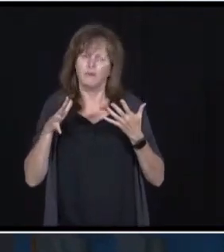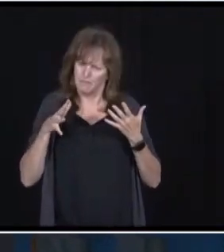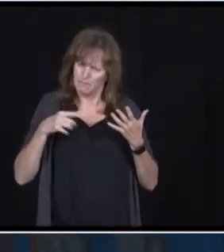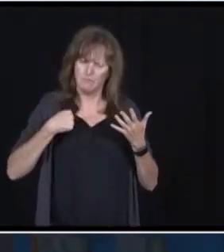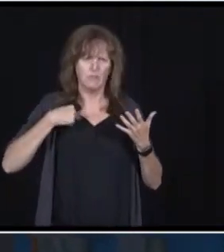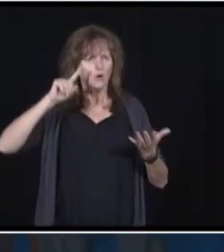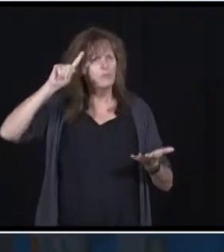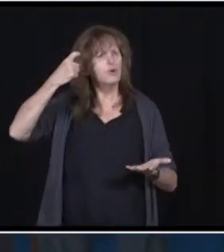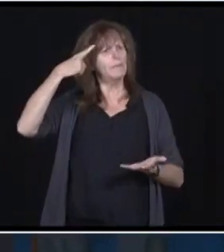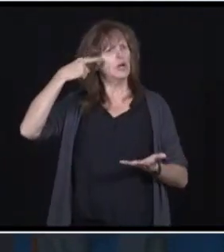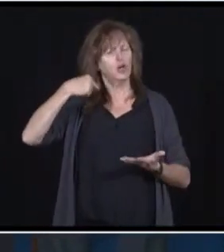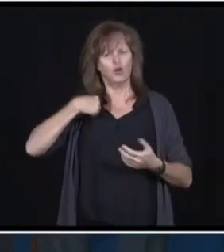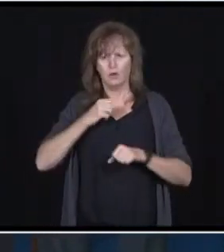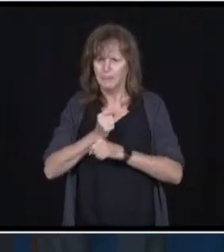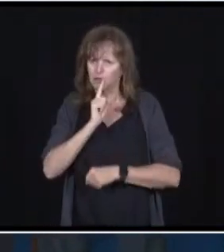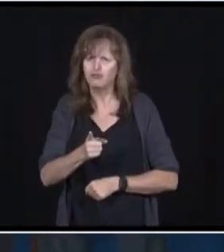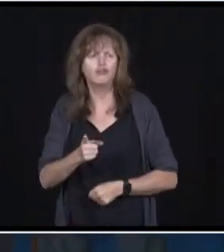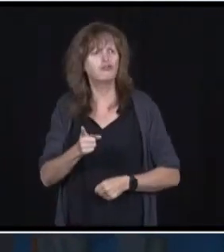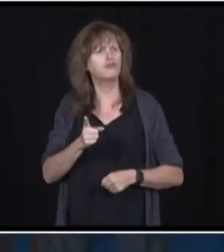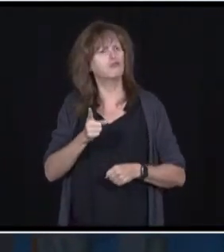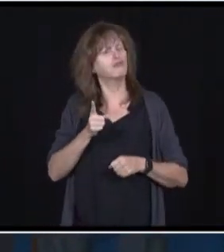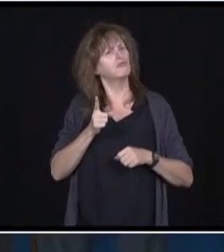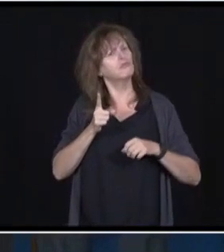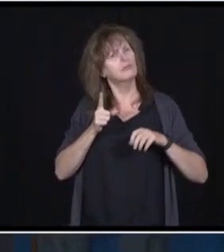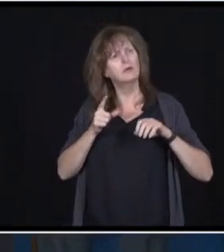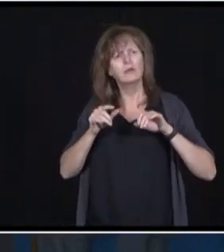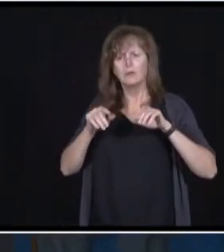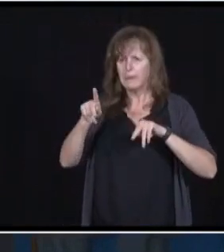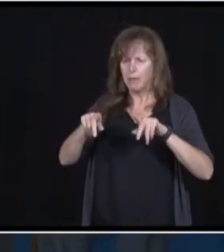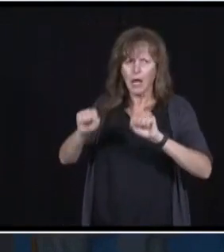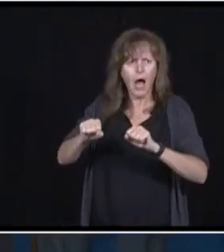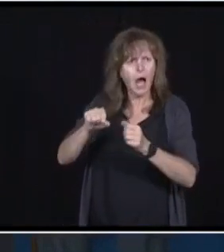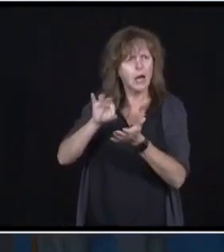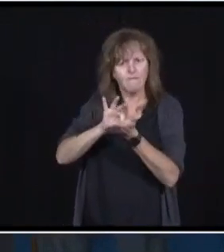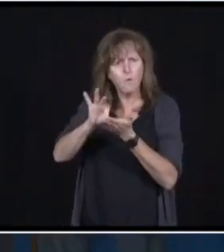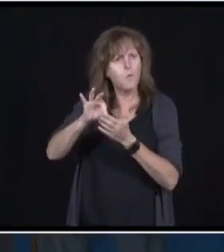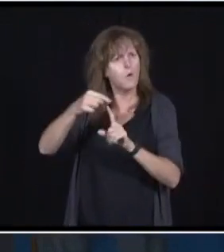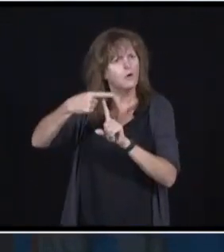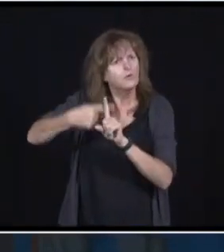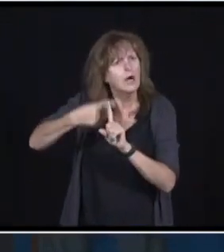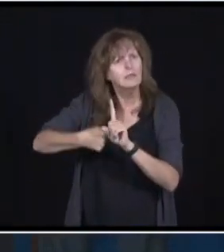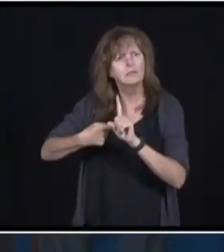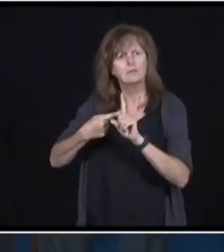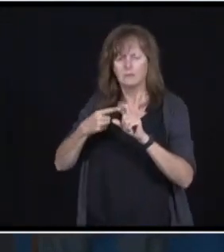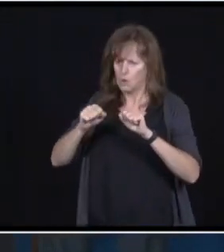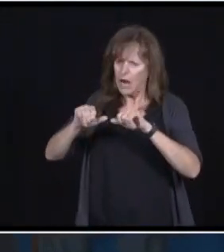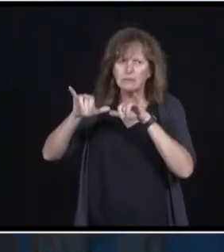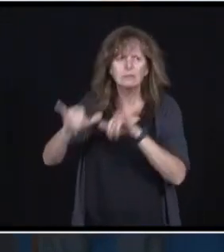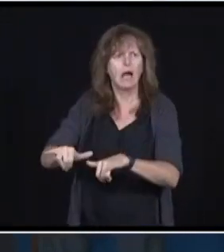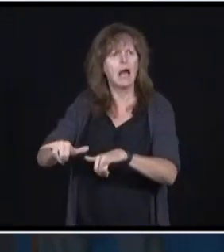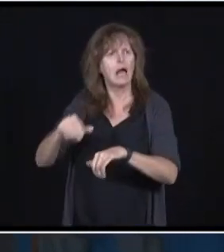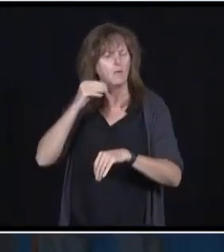they can afford to stay in their home. As premier, I want to make sure that we do everything